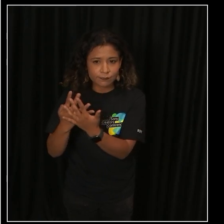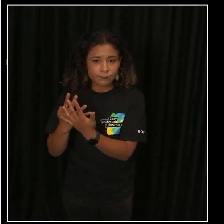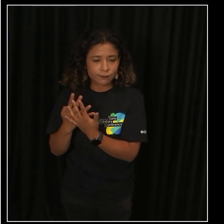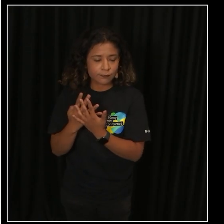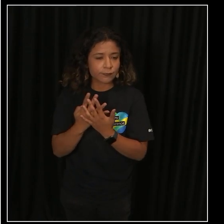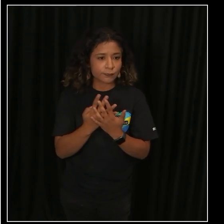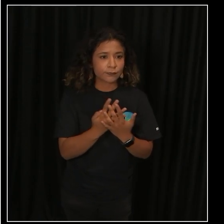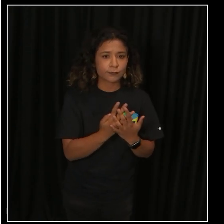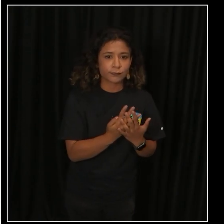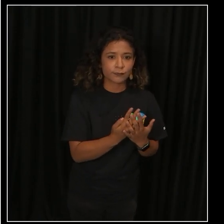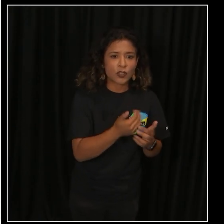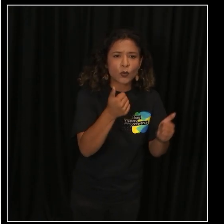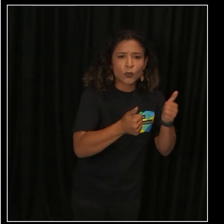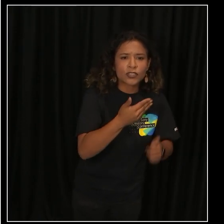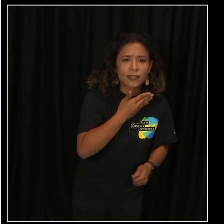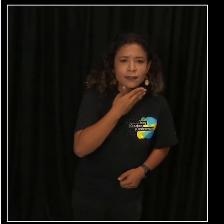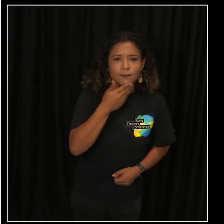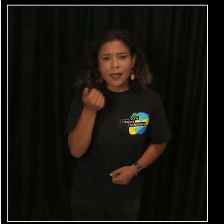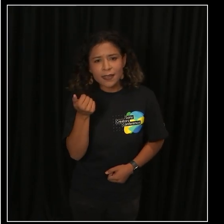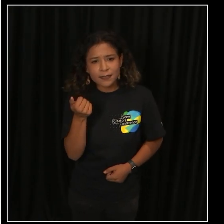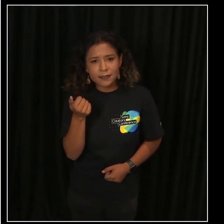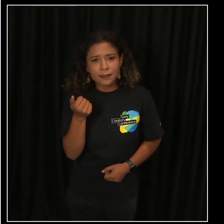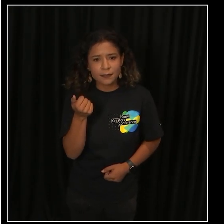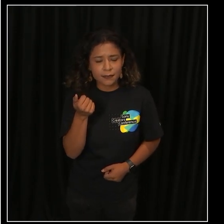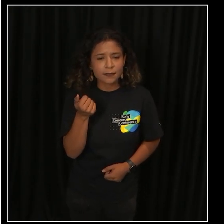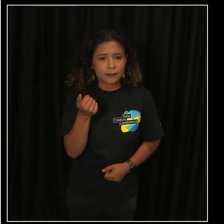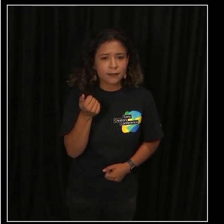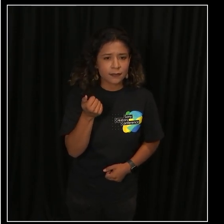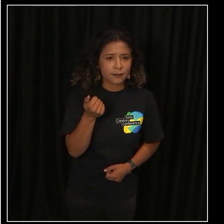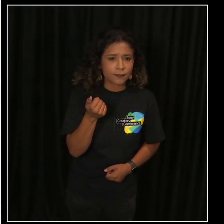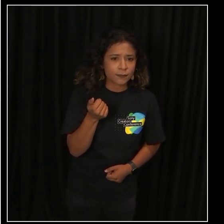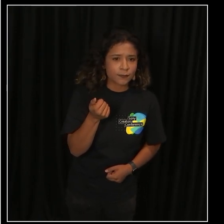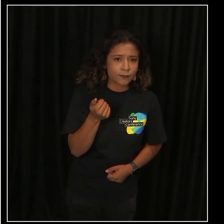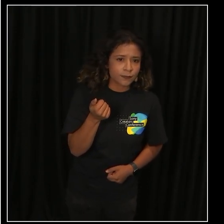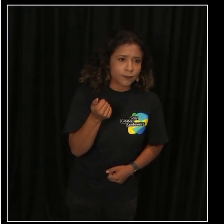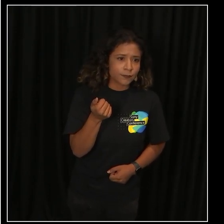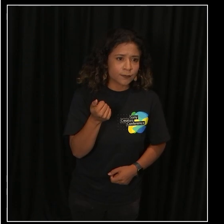which is based on the one use in Stochastic Screen-Space Reflections.